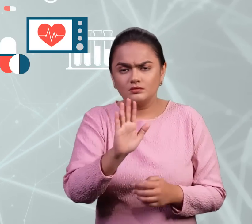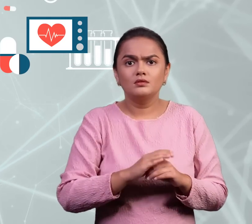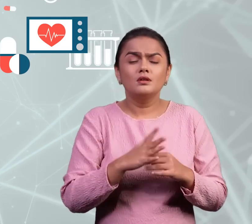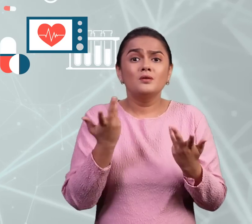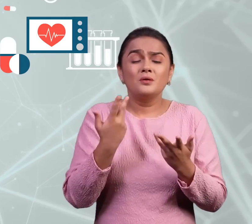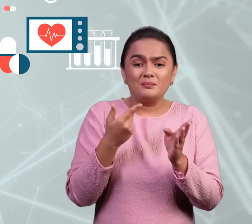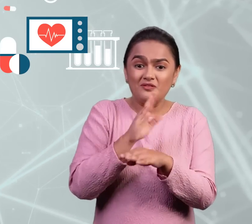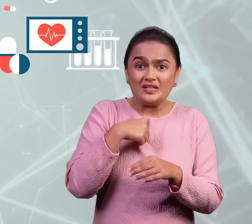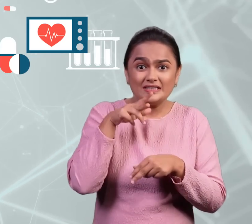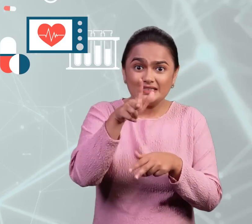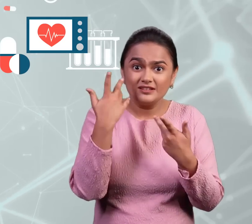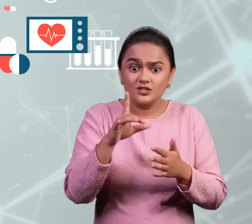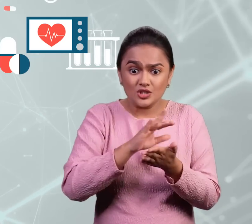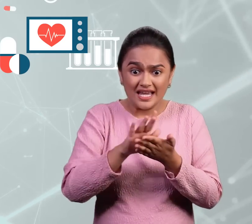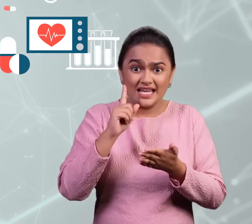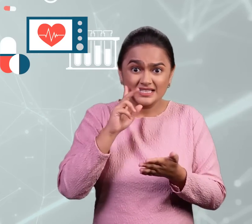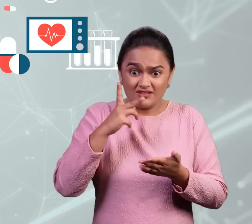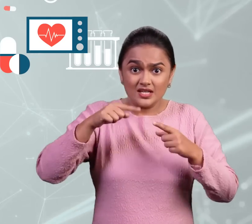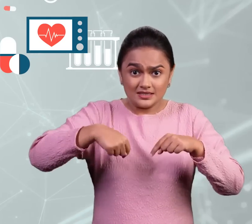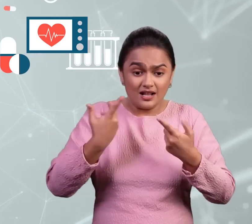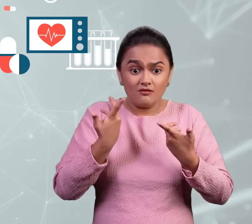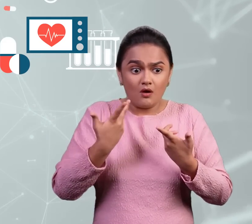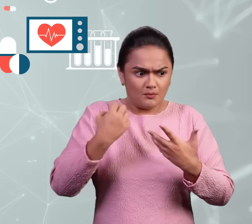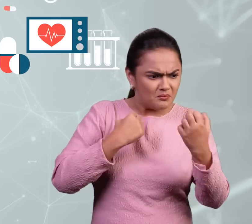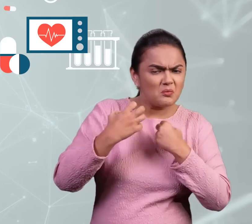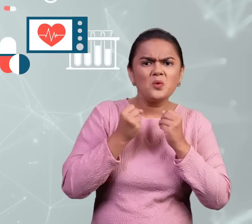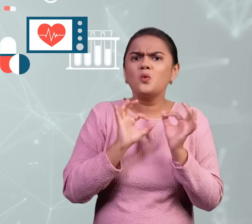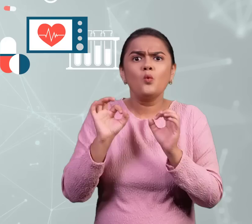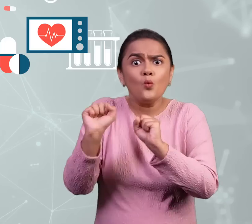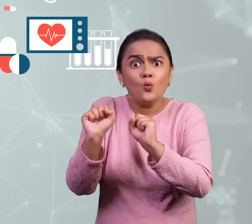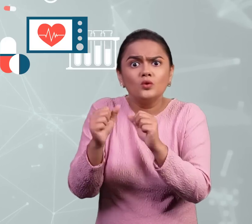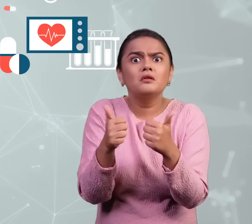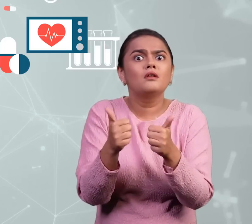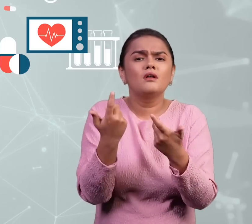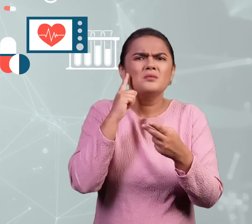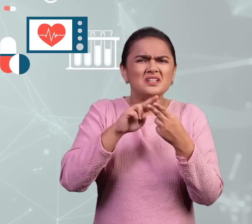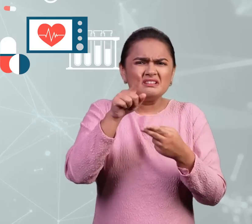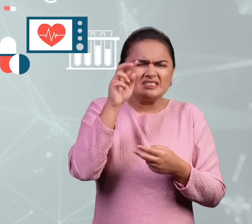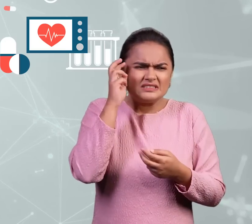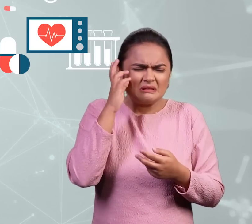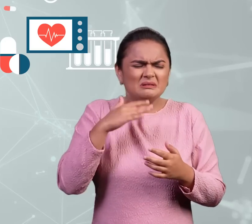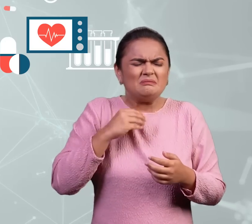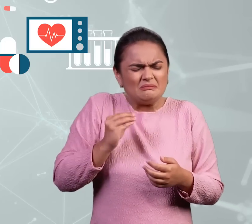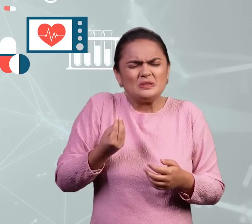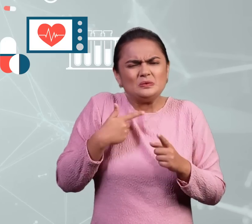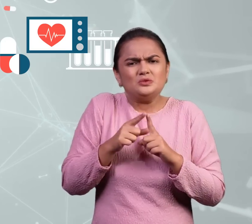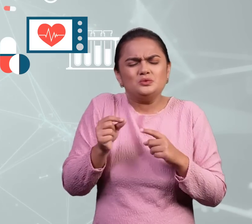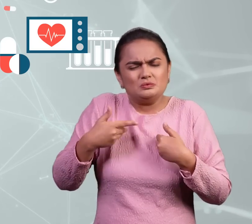As mentioned, HIV has no specific symptoms. If you're in doubt and want to get tested,